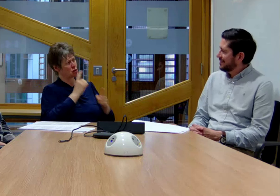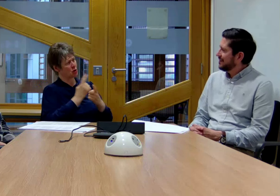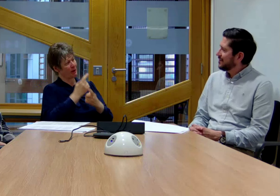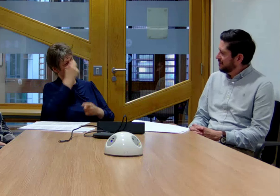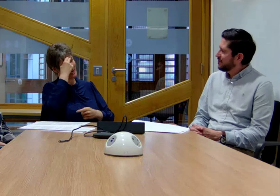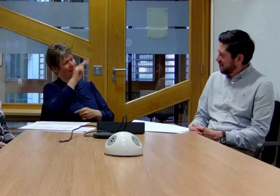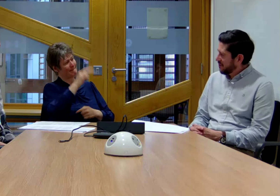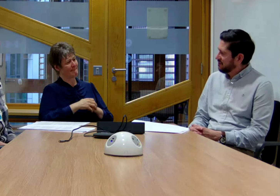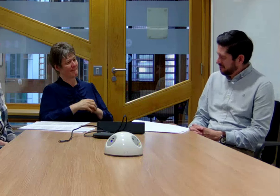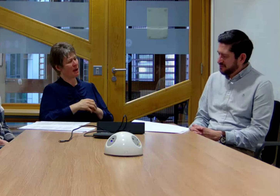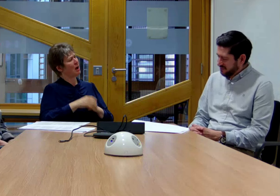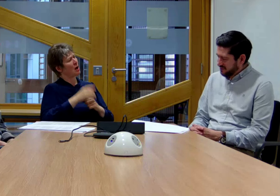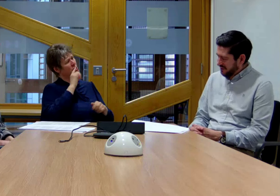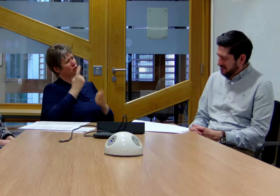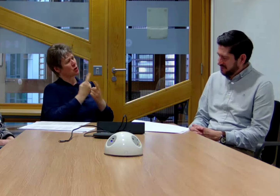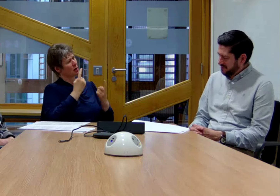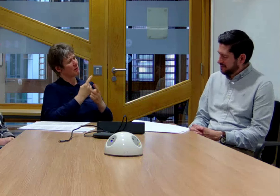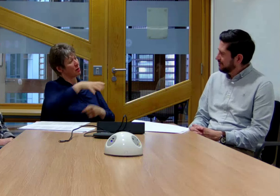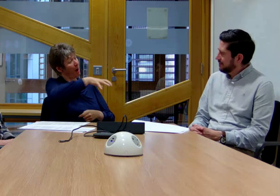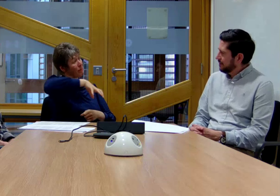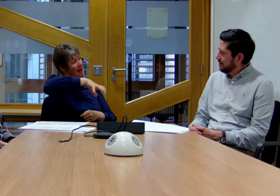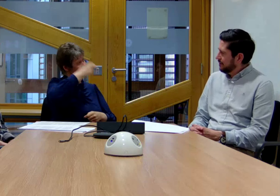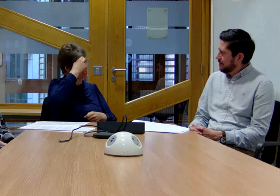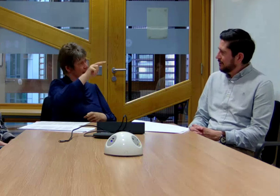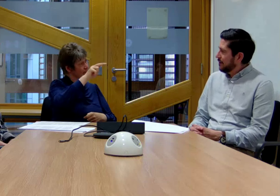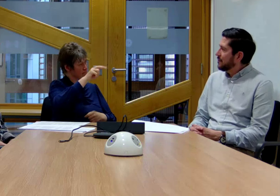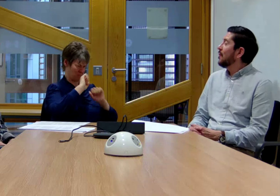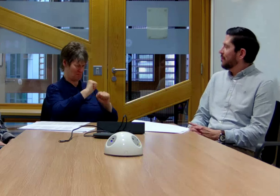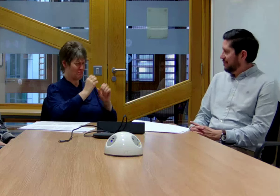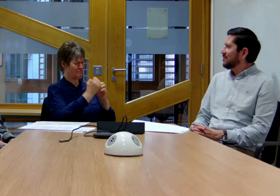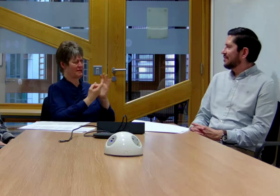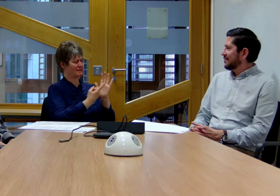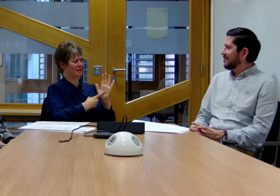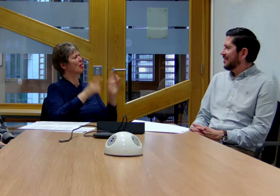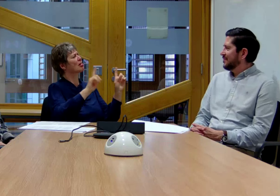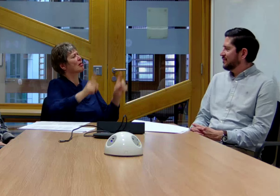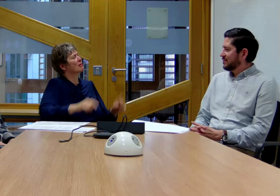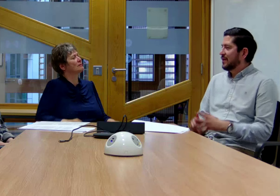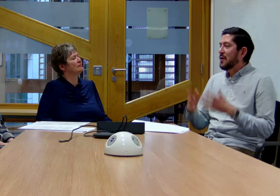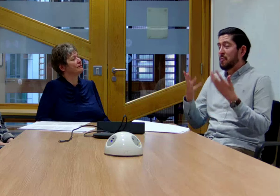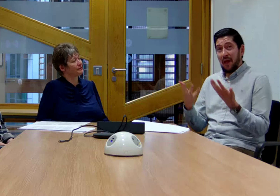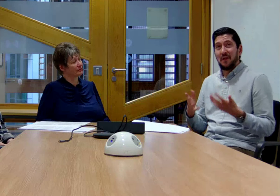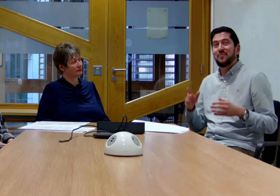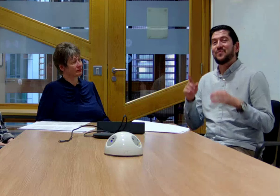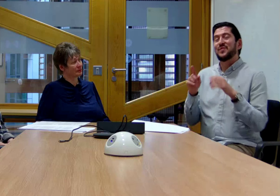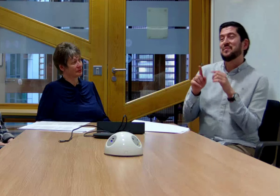thing. So talking of names: How do place names work?